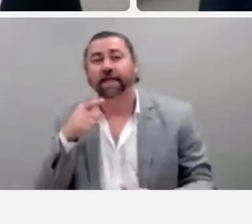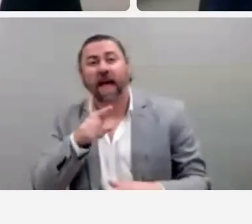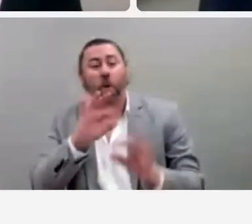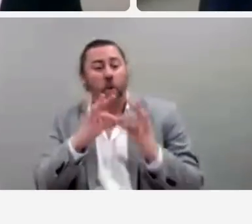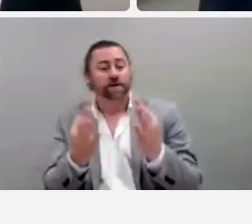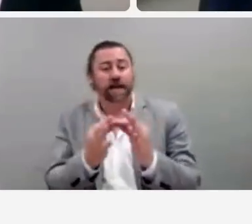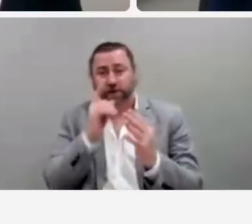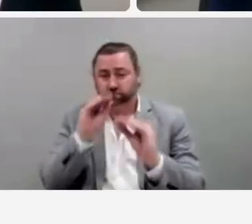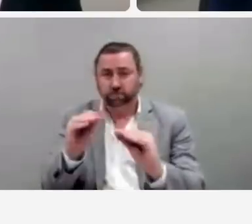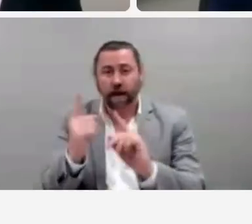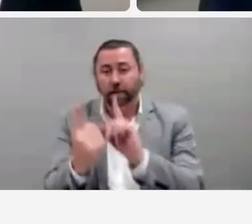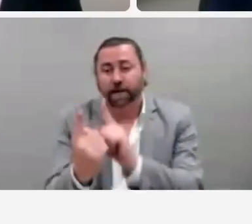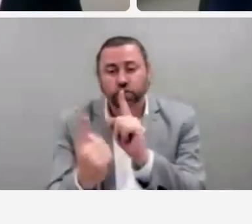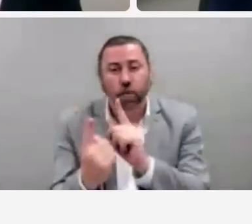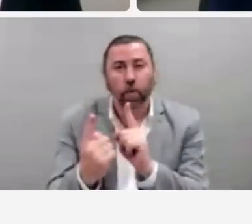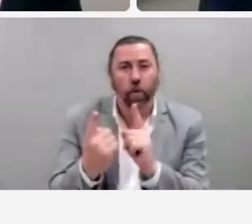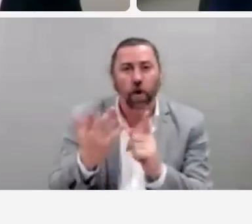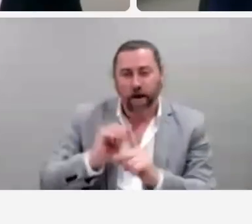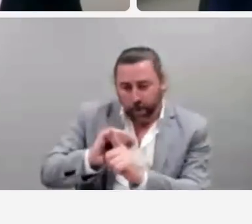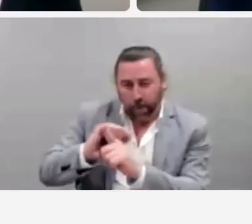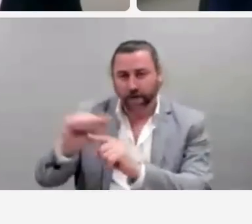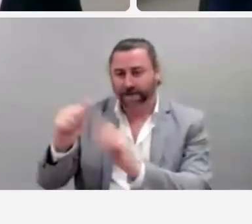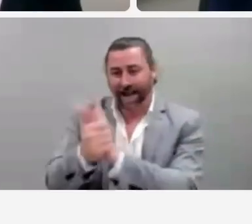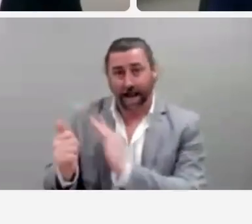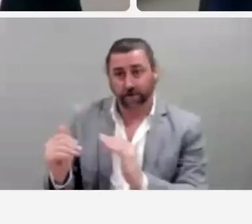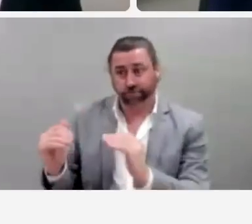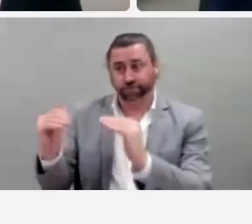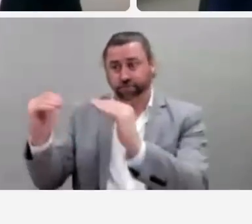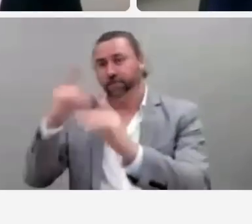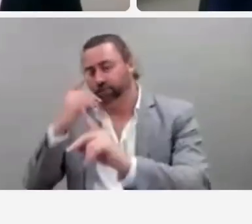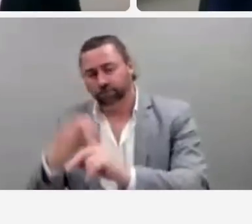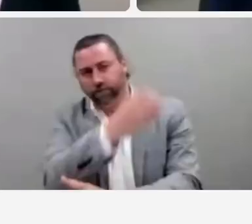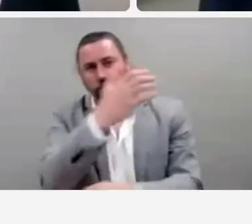ability to skill existing workers as well as new workers.